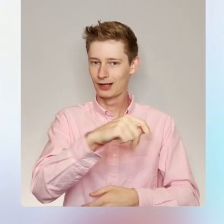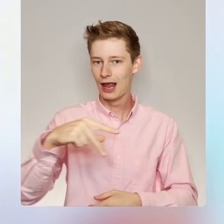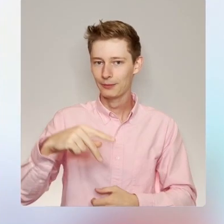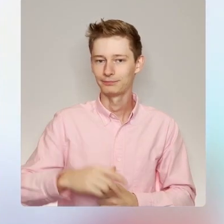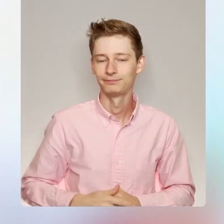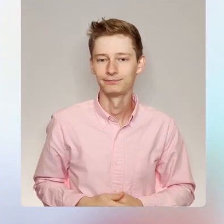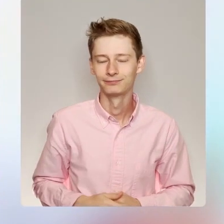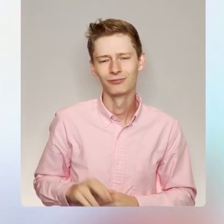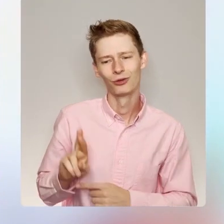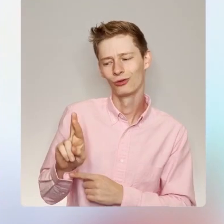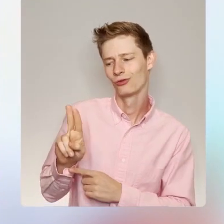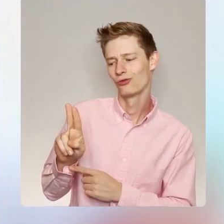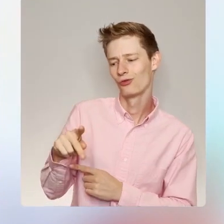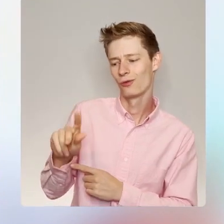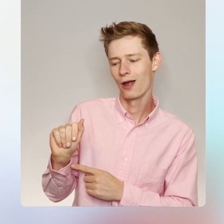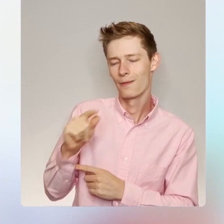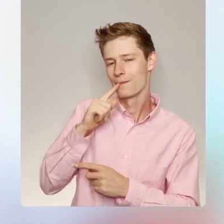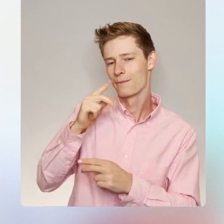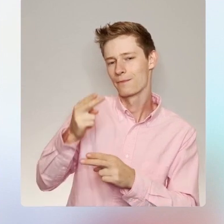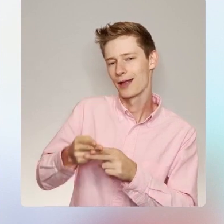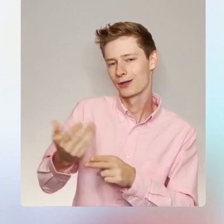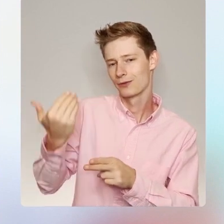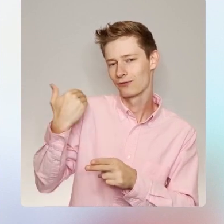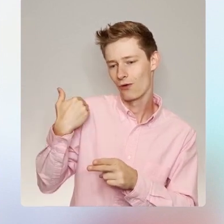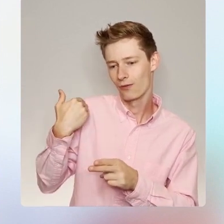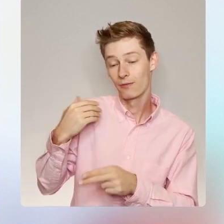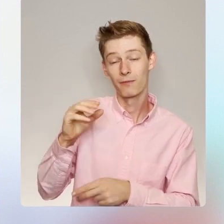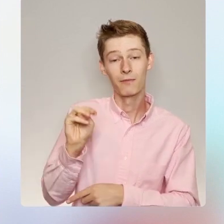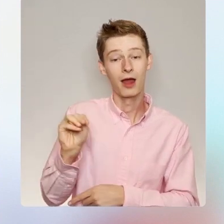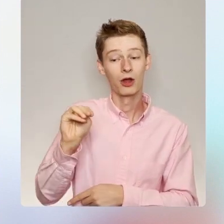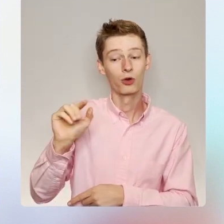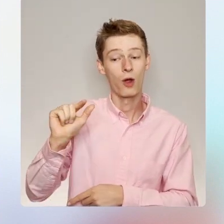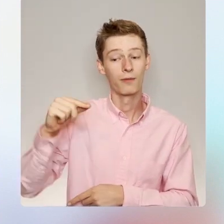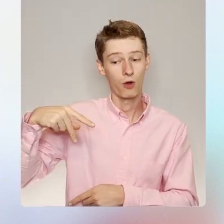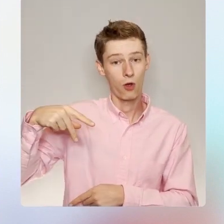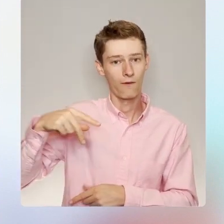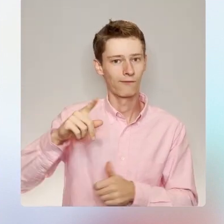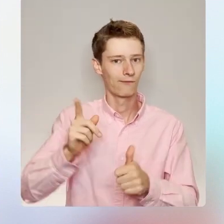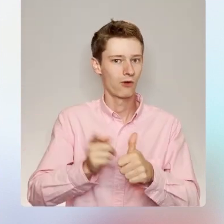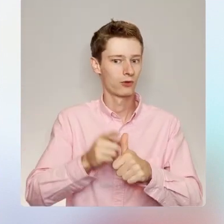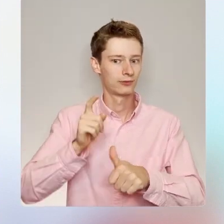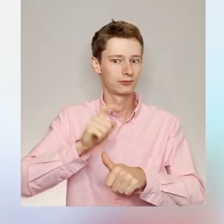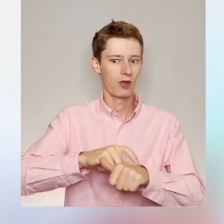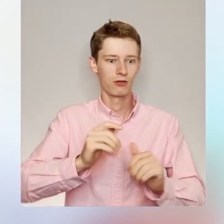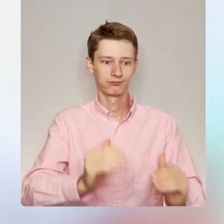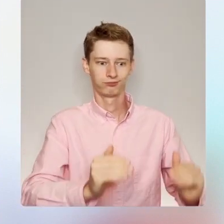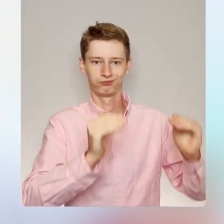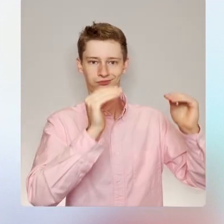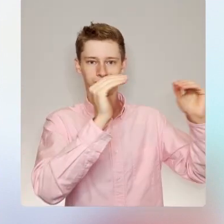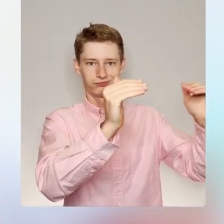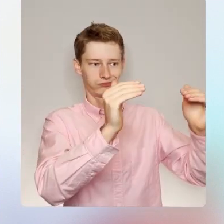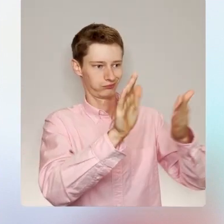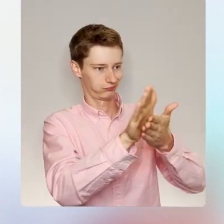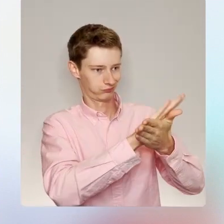As Rupa mentioned earlier, Meta Quest Pro is the first in our new line of advanced